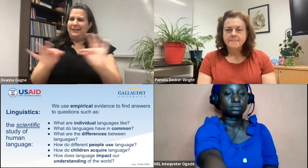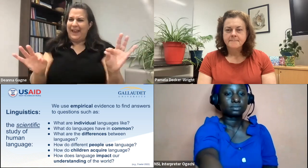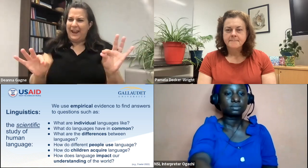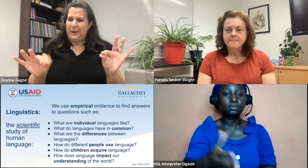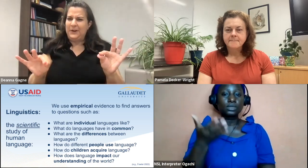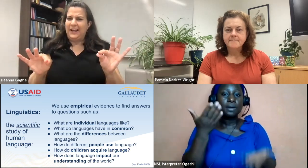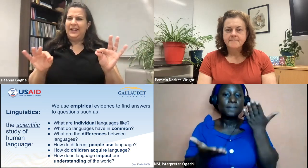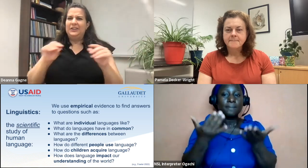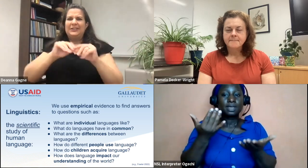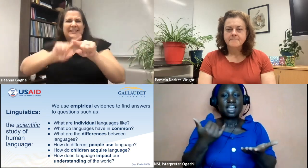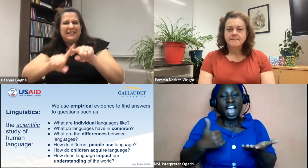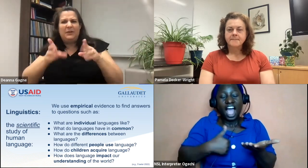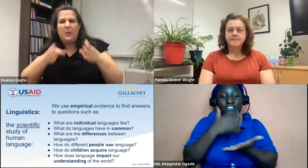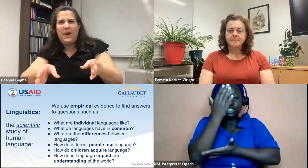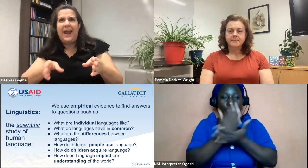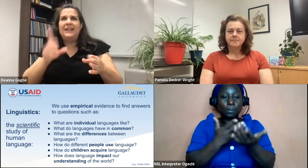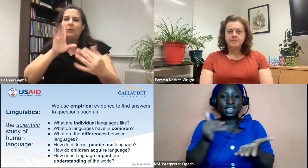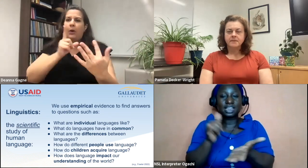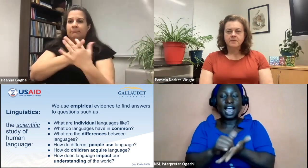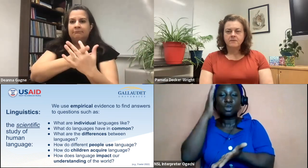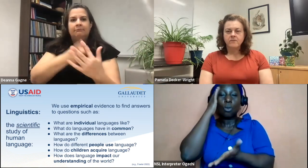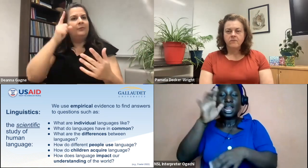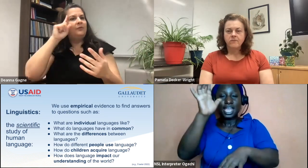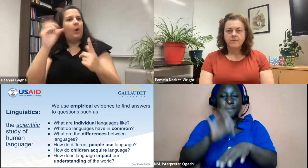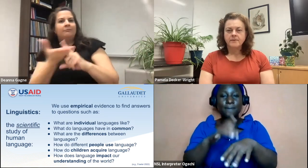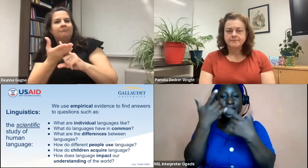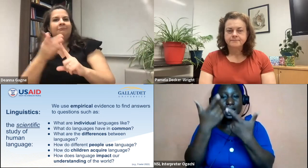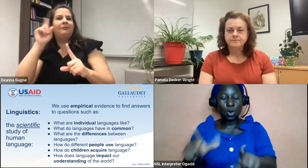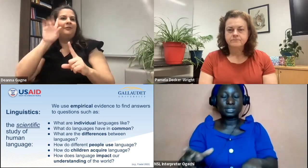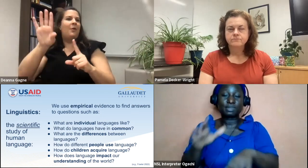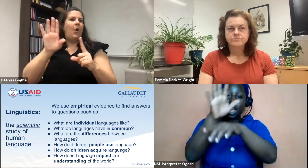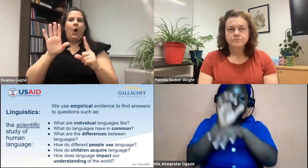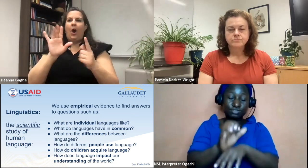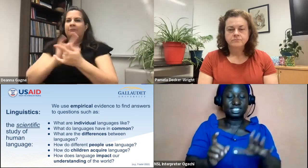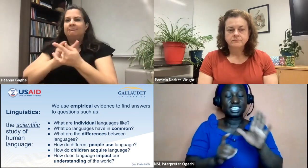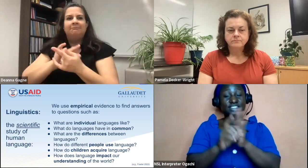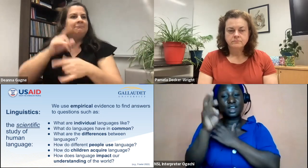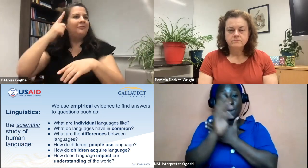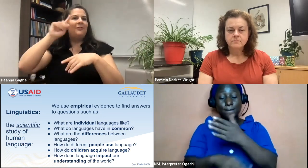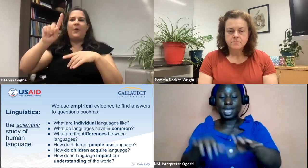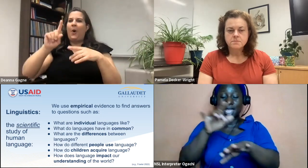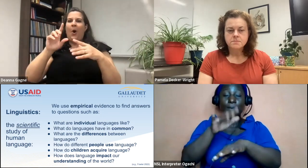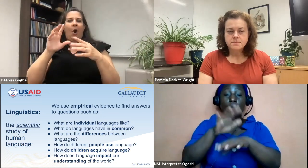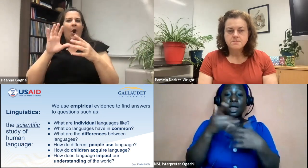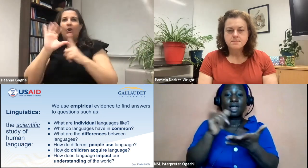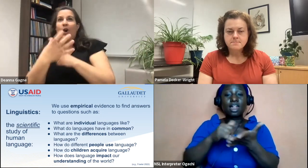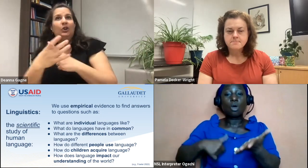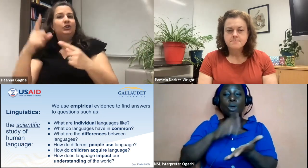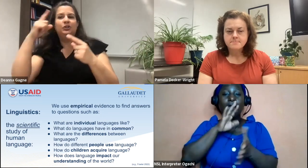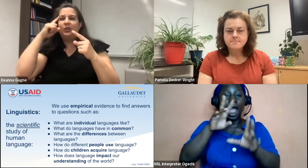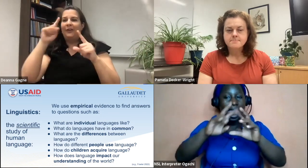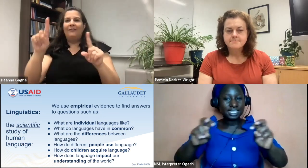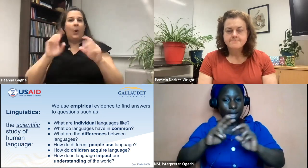So we're looking on the whole of how people use language. What are the different ways of persuasion or